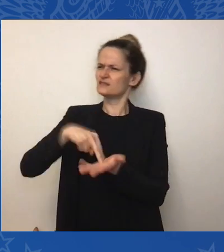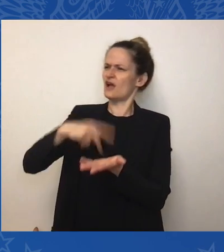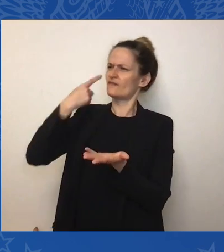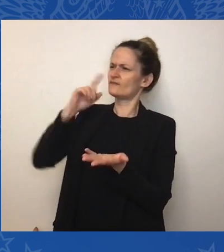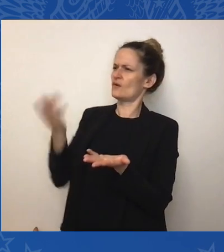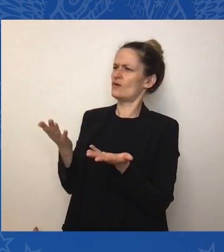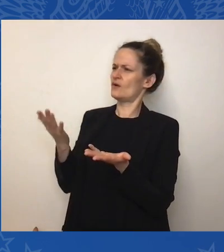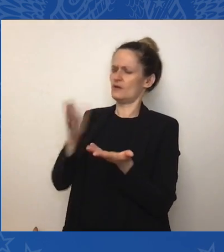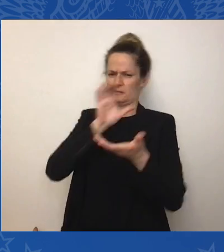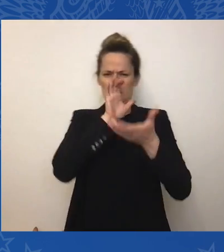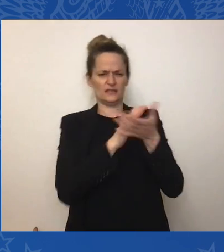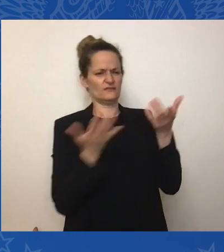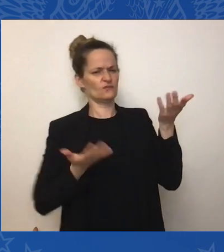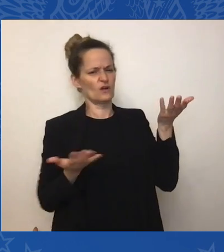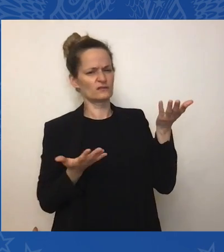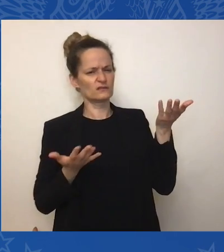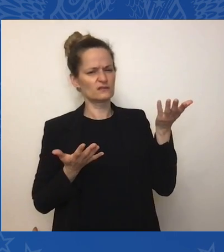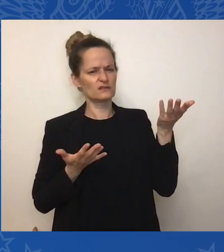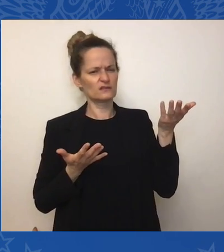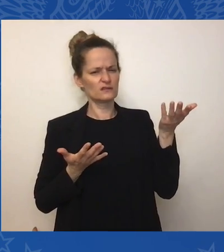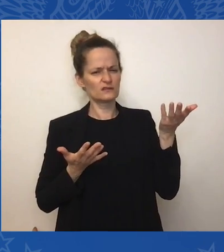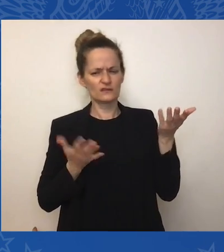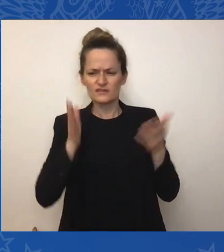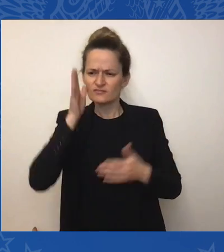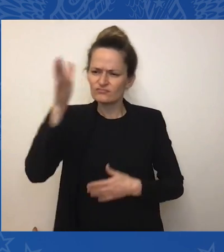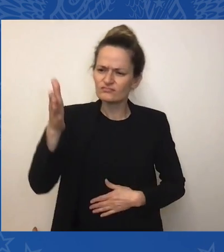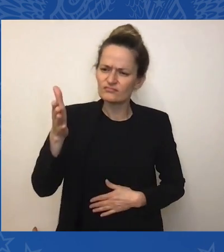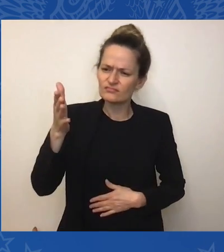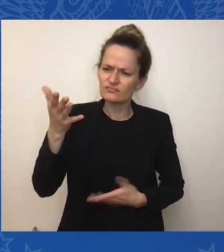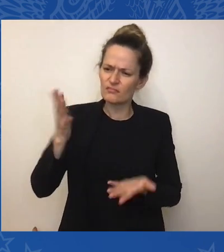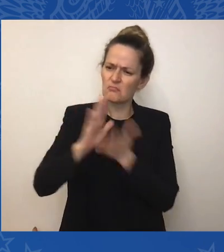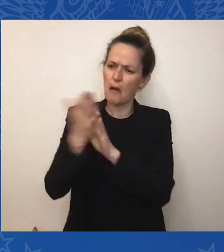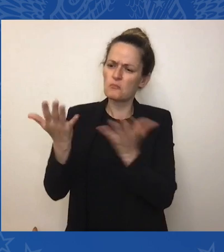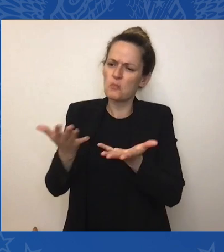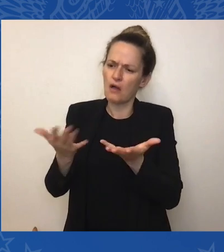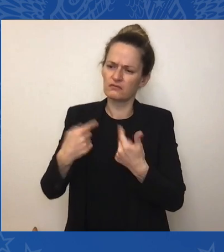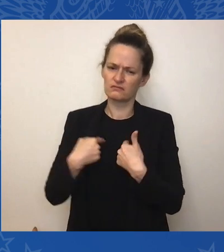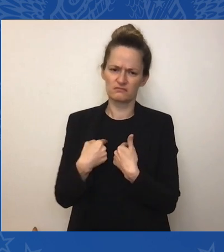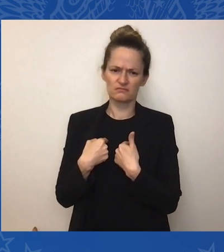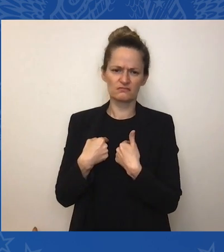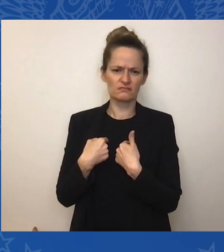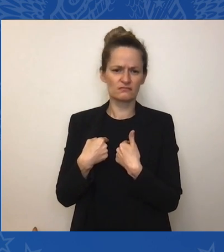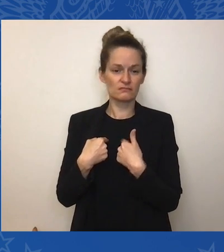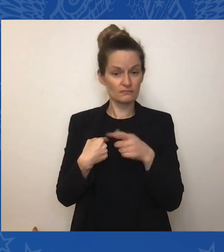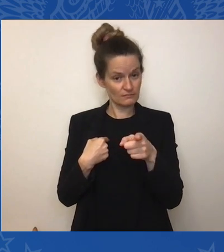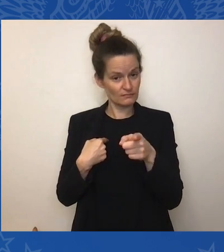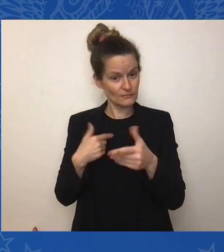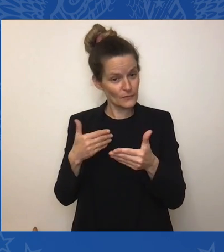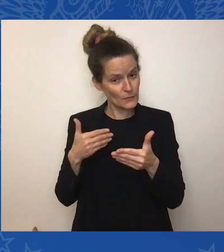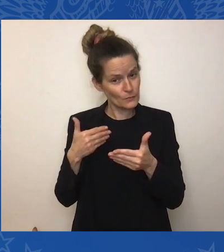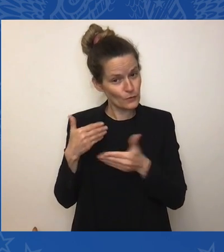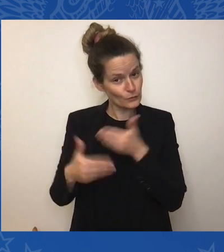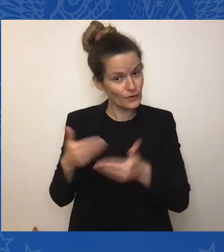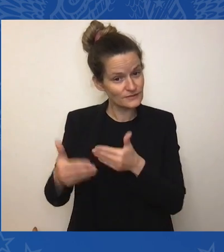Progress in our country has always been met with ferocious pushback from the oldest and darkest forces in America.